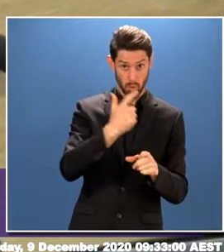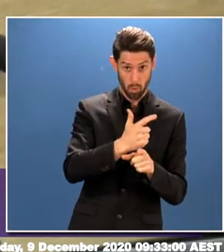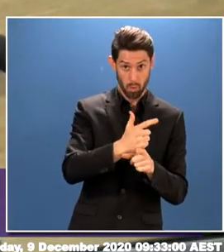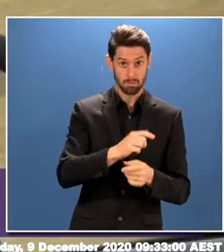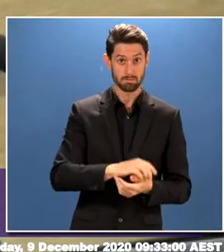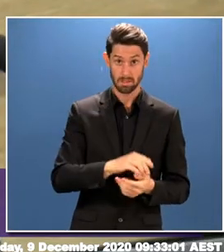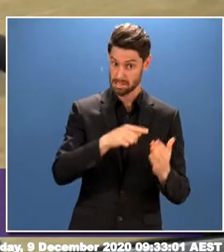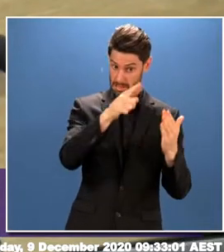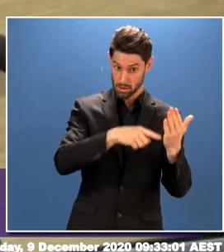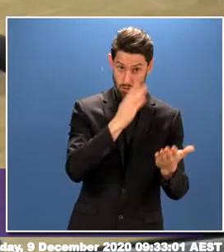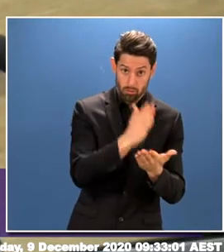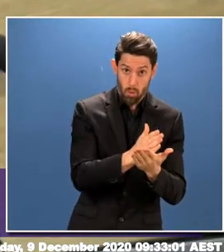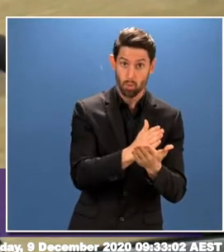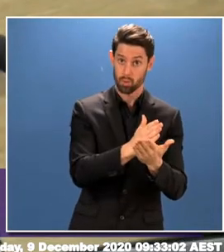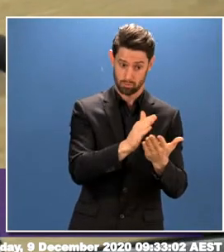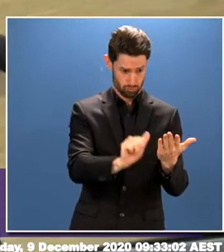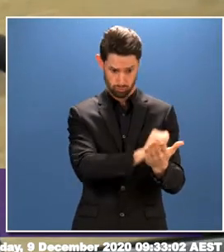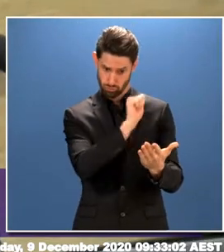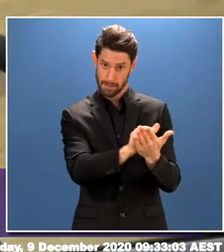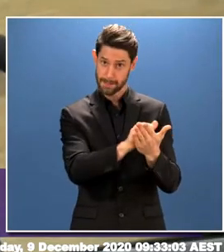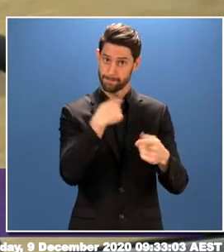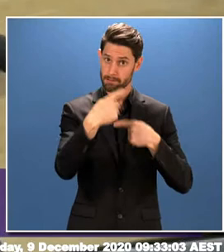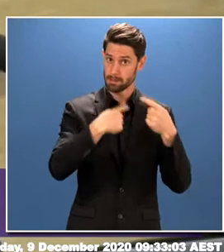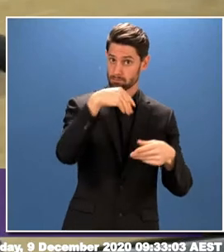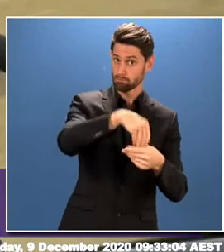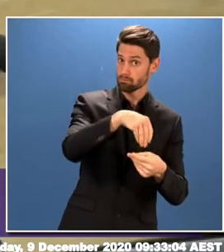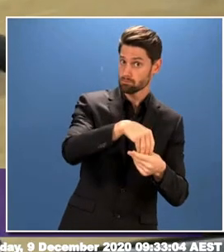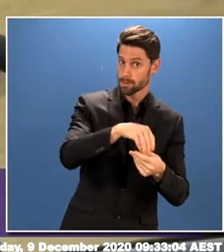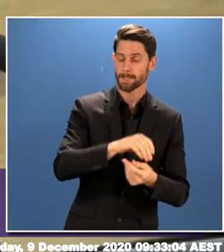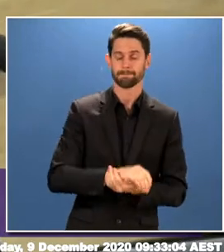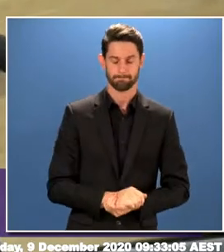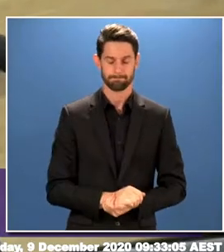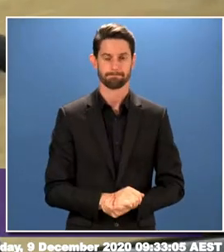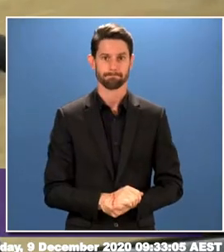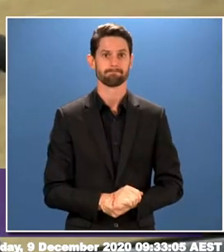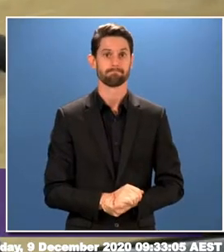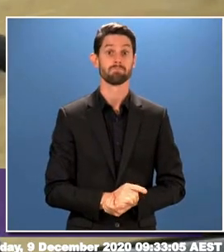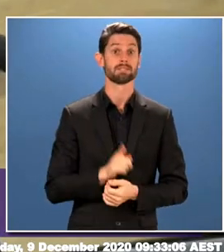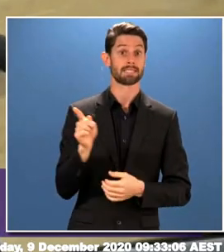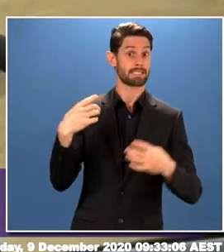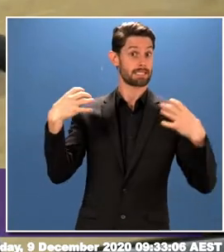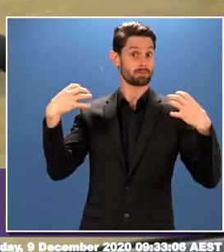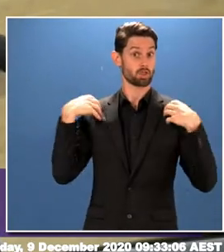And it's true and correct to the best of your knowledge? Yes. Commissioners, you will find a copy of Jess's statement in